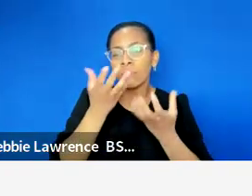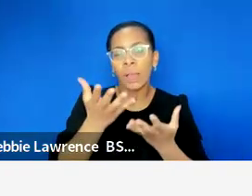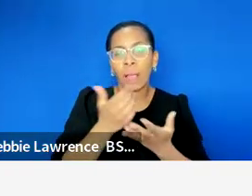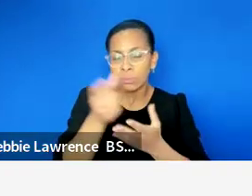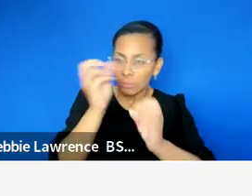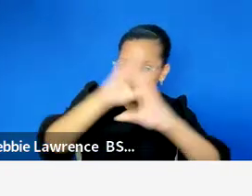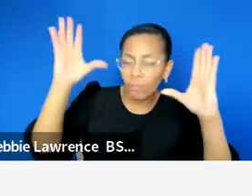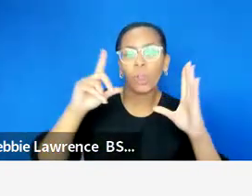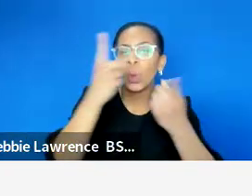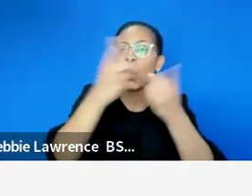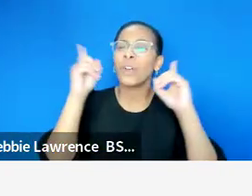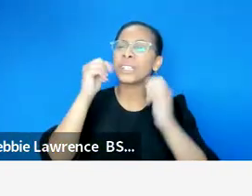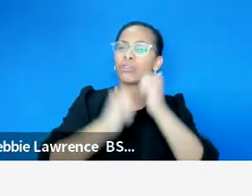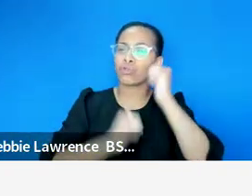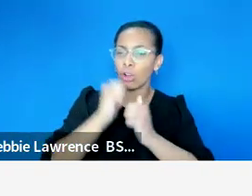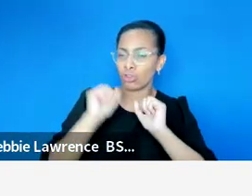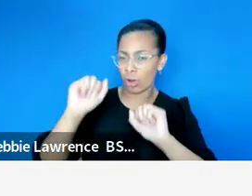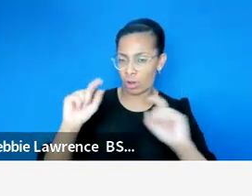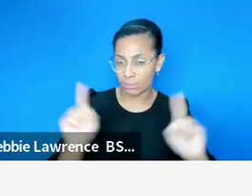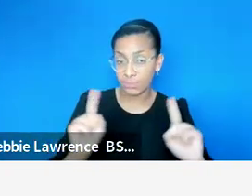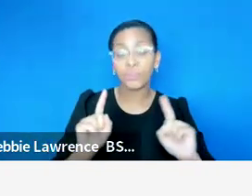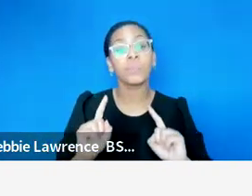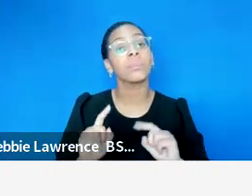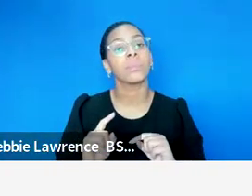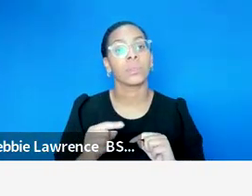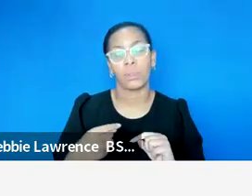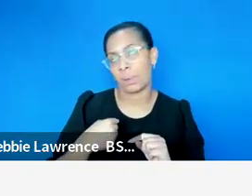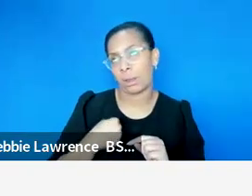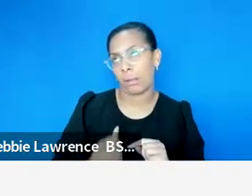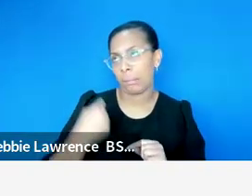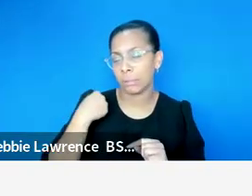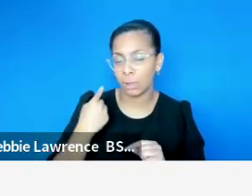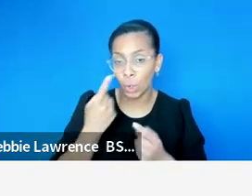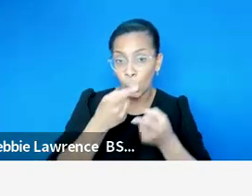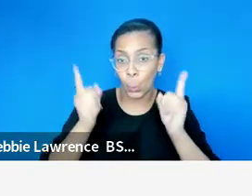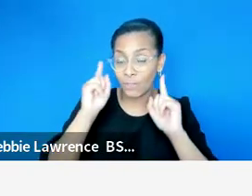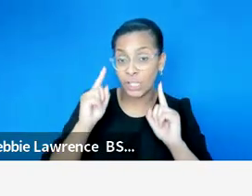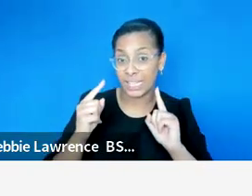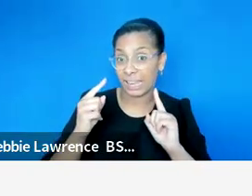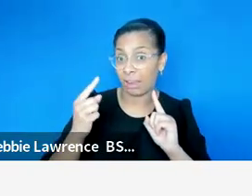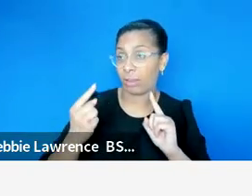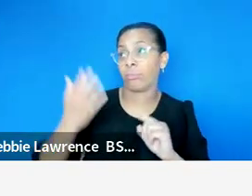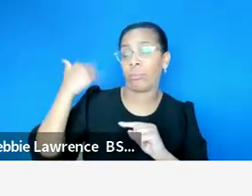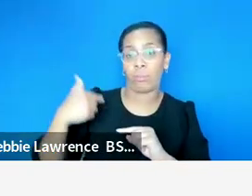structures. When I was at university, probably to my shame to admit, I didn't really understand the